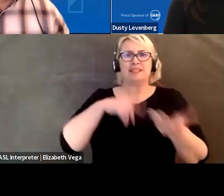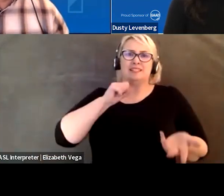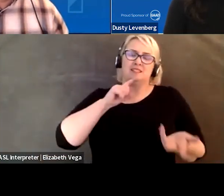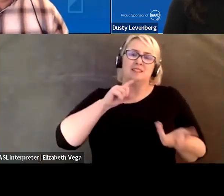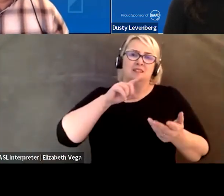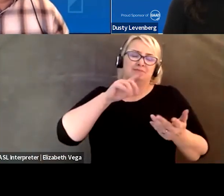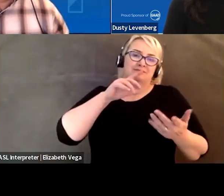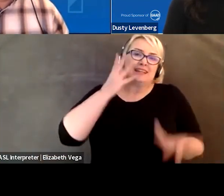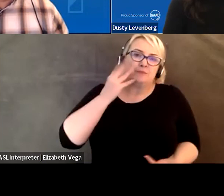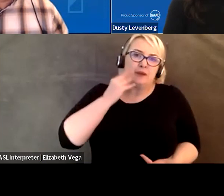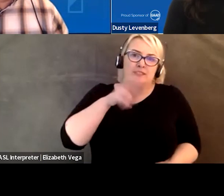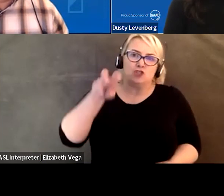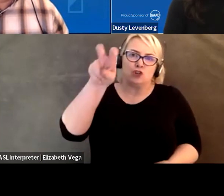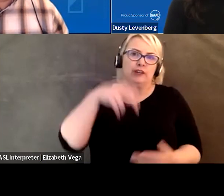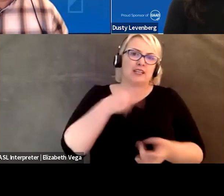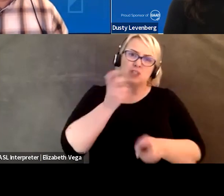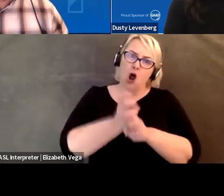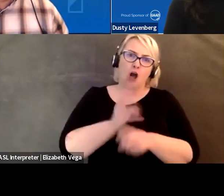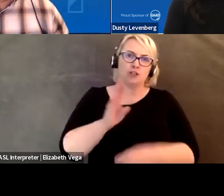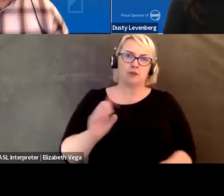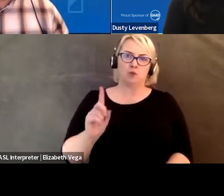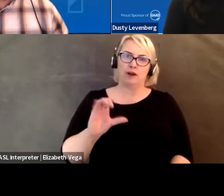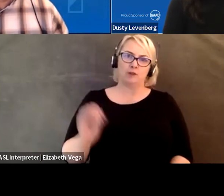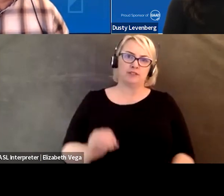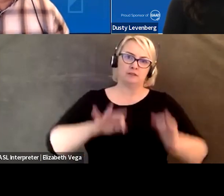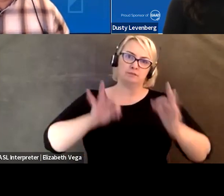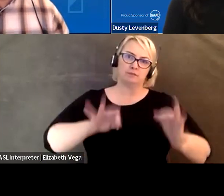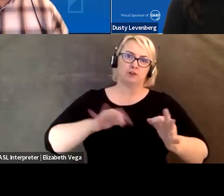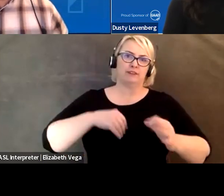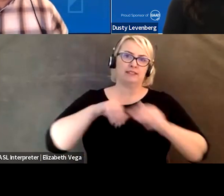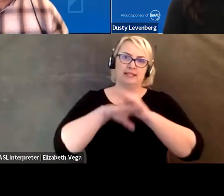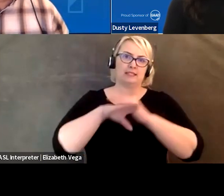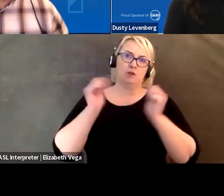So it's a journey. In the spirit of perpetual improvements it starts with awareness, continues